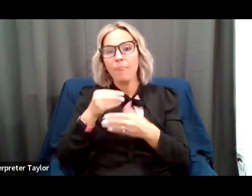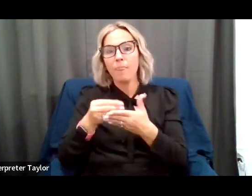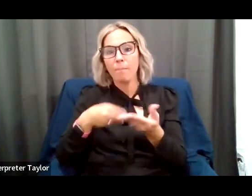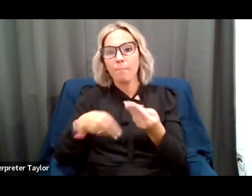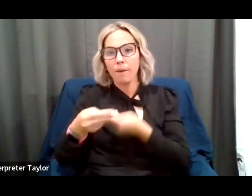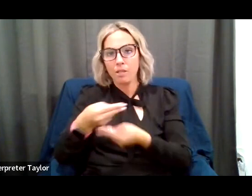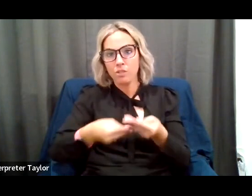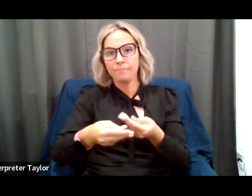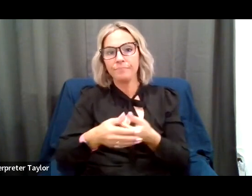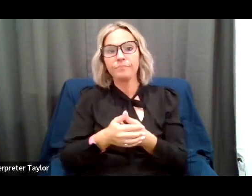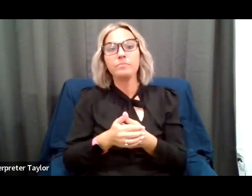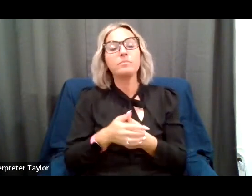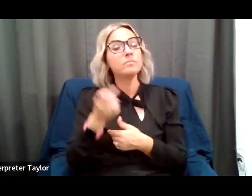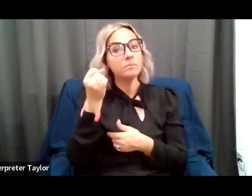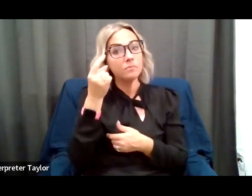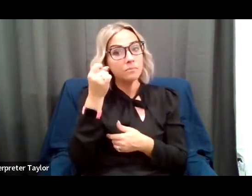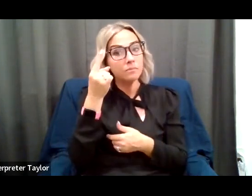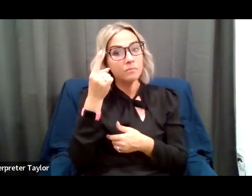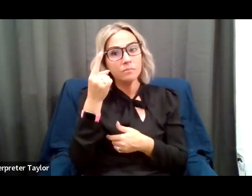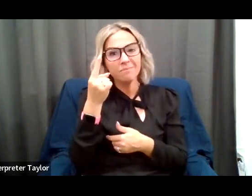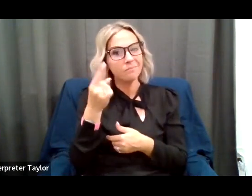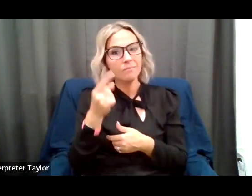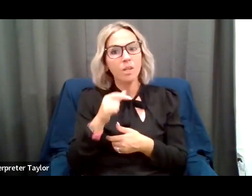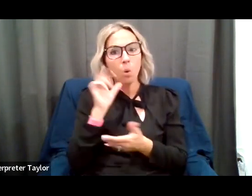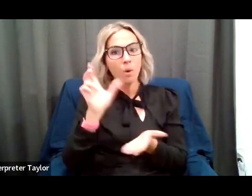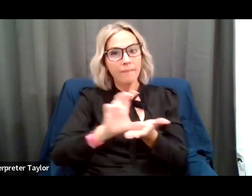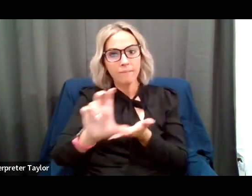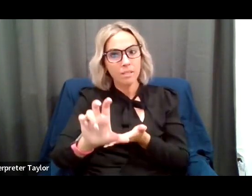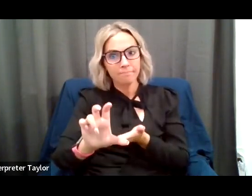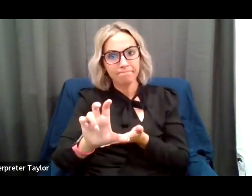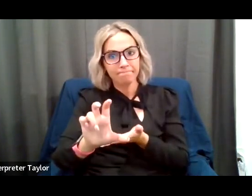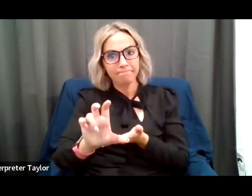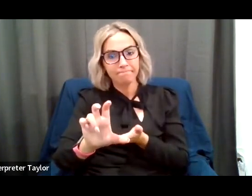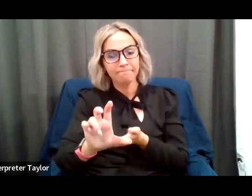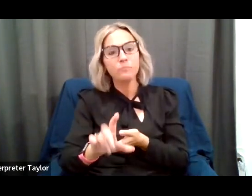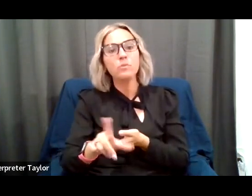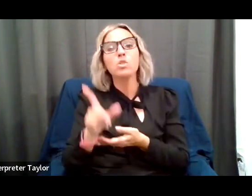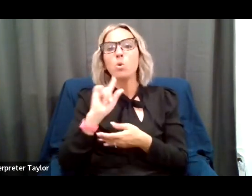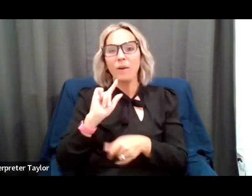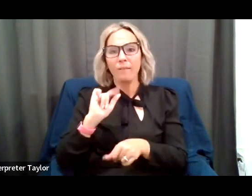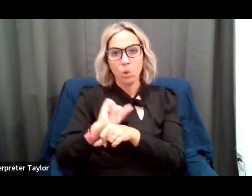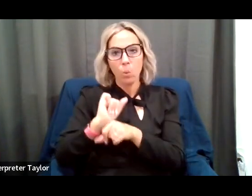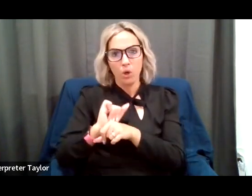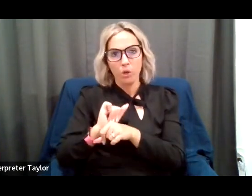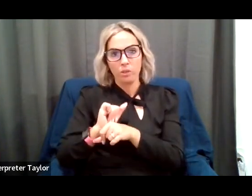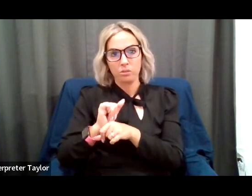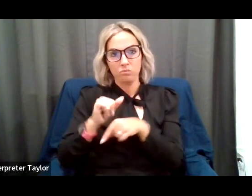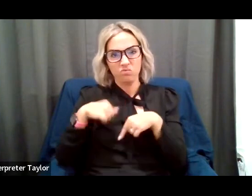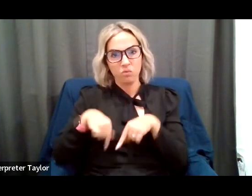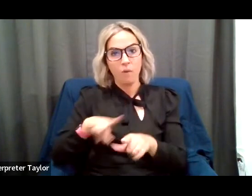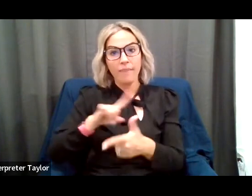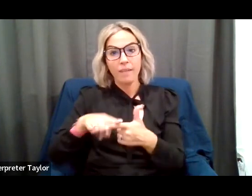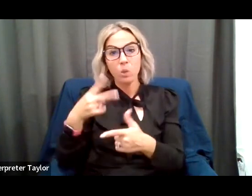However, it wasn't funded. So we're going to have to work over the next two years to fund it.